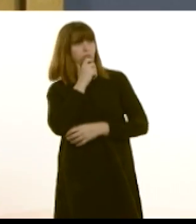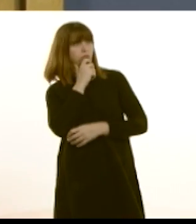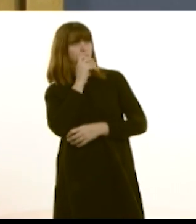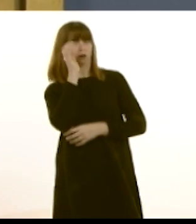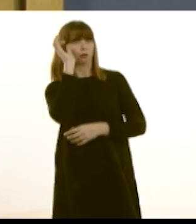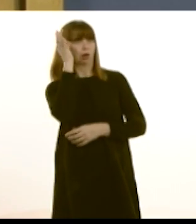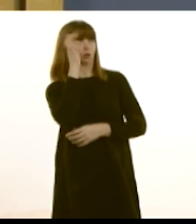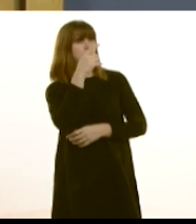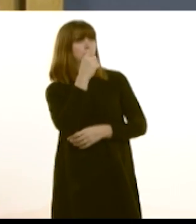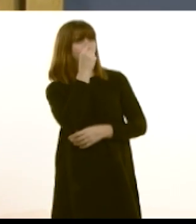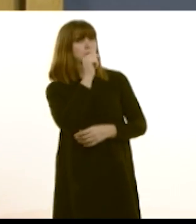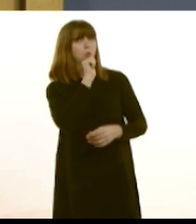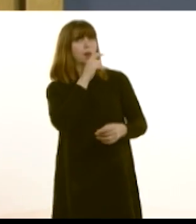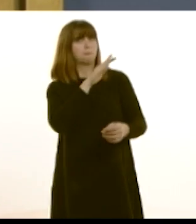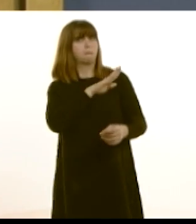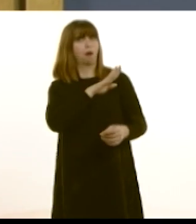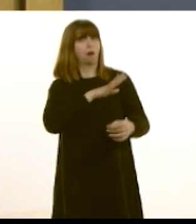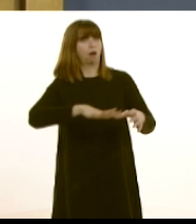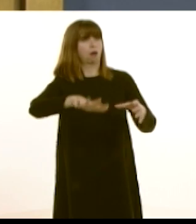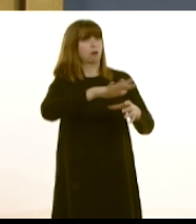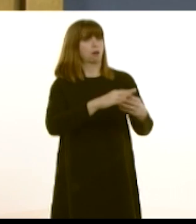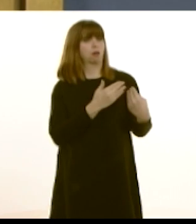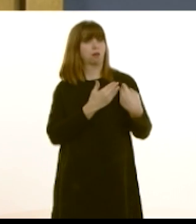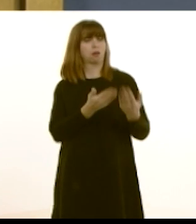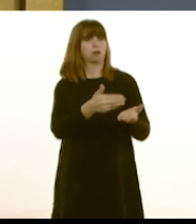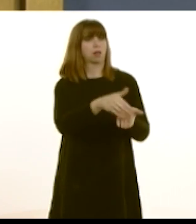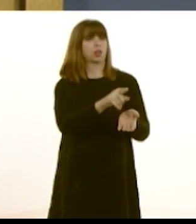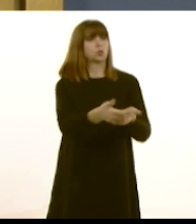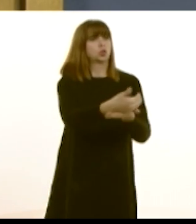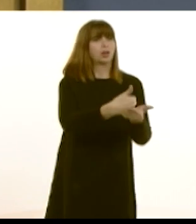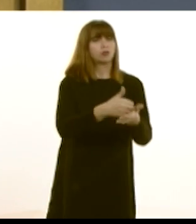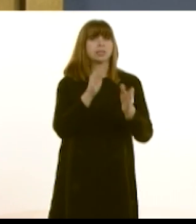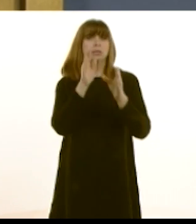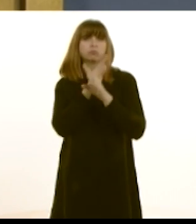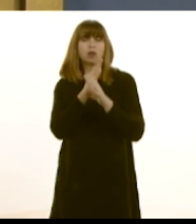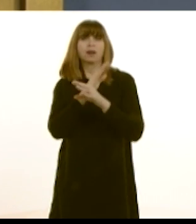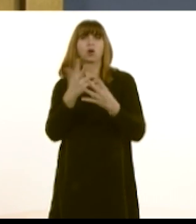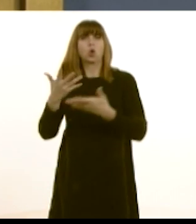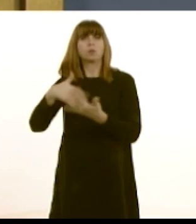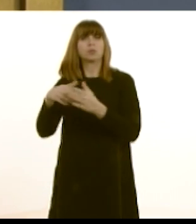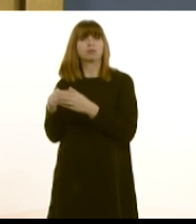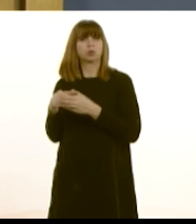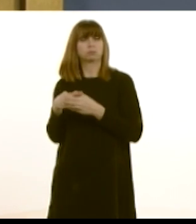transfer parks to community councils or charities or private organisations, including Parc Howard